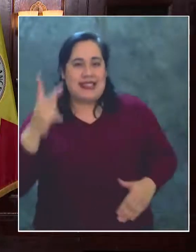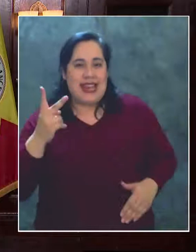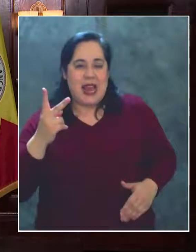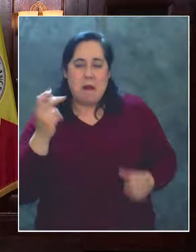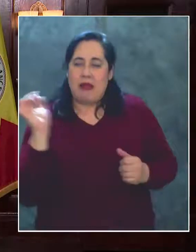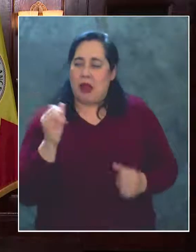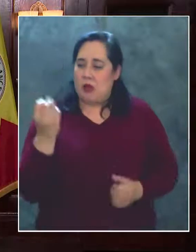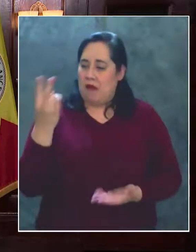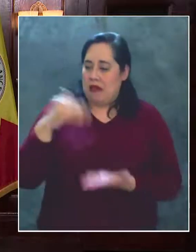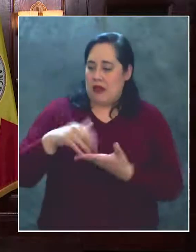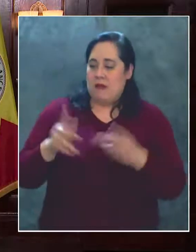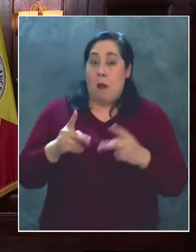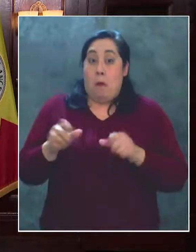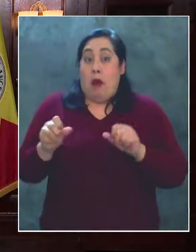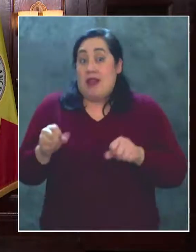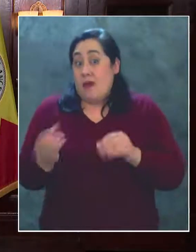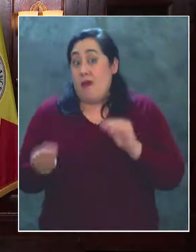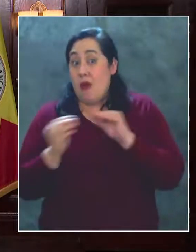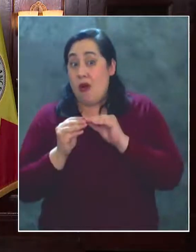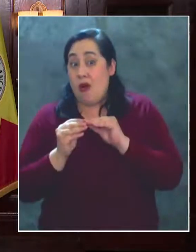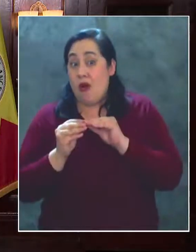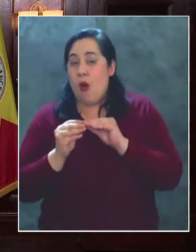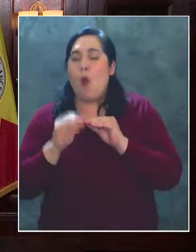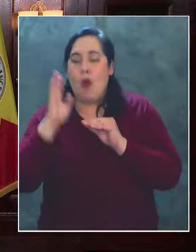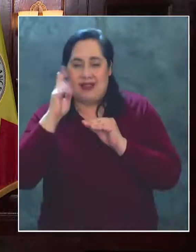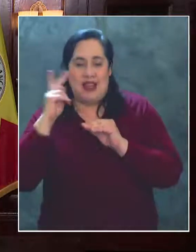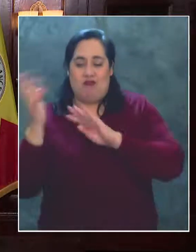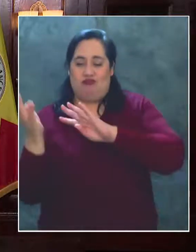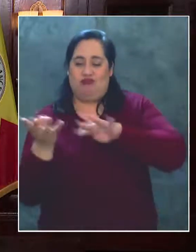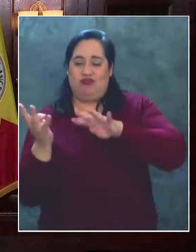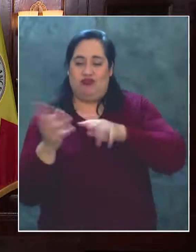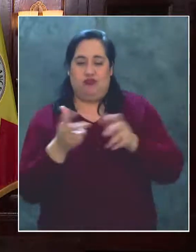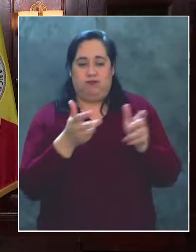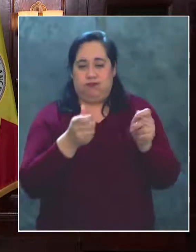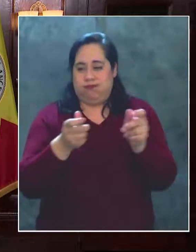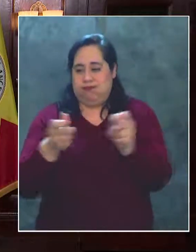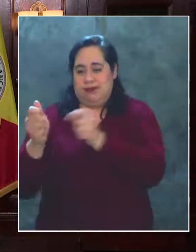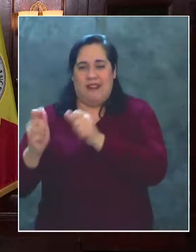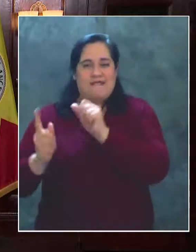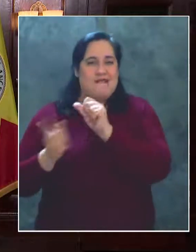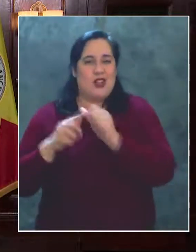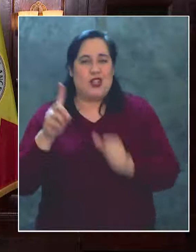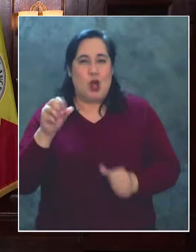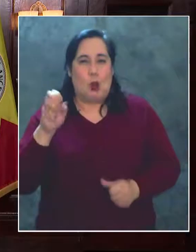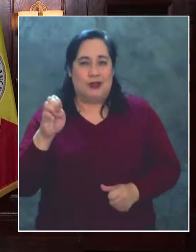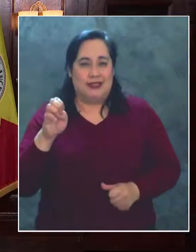WE MAZE SEE MORE COME TROUGHS THERE AND RECEIVE THEIR FIRST DOSE AND THEN LATER THE SECOND